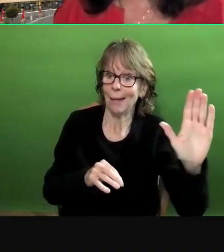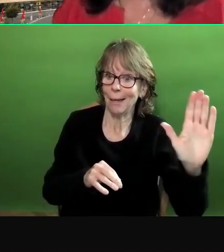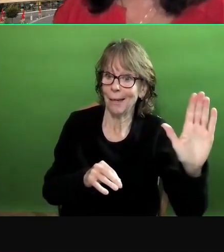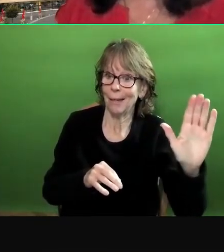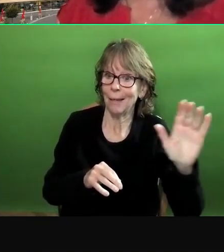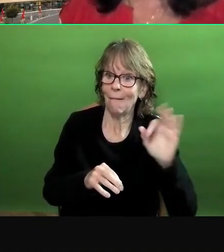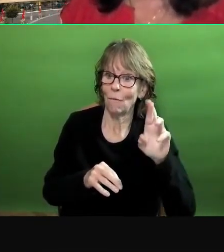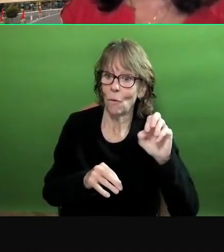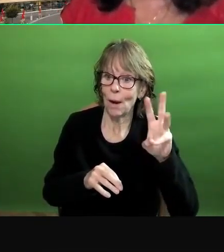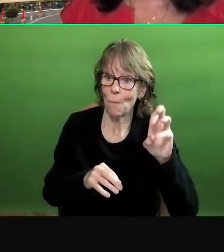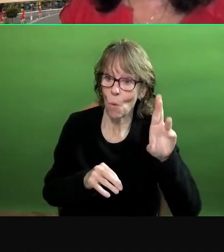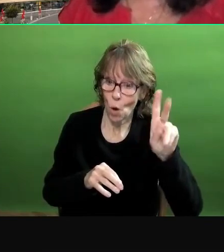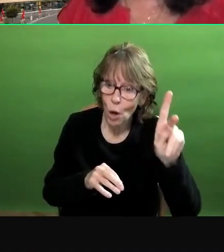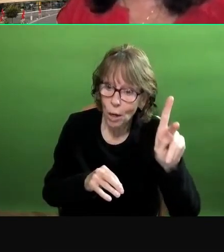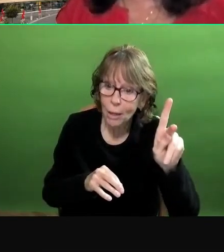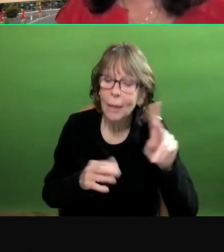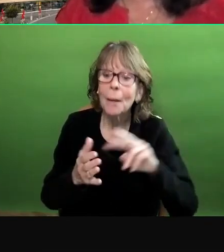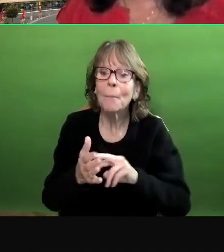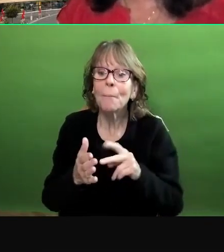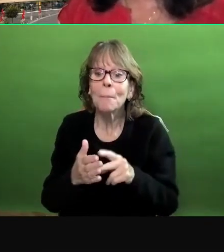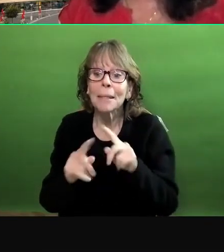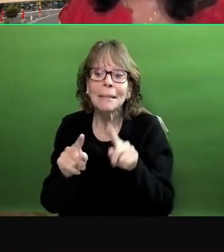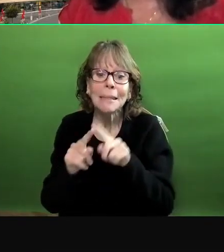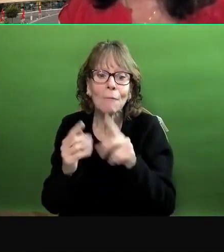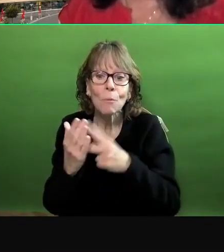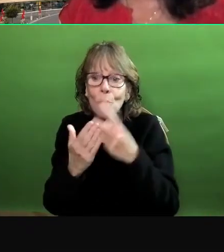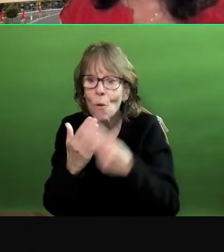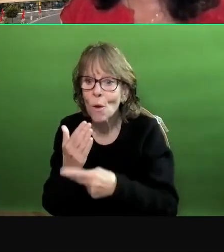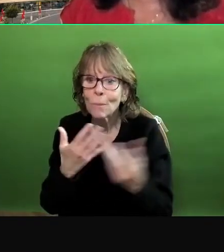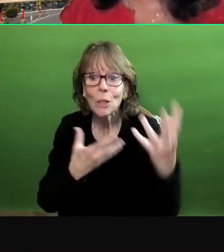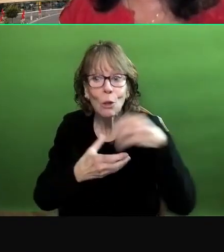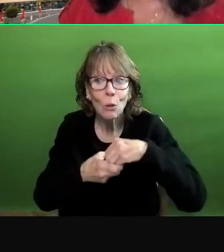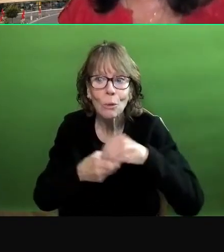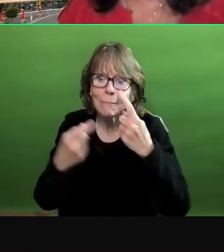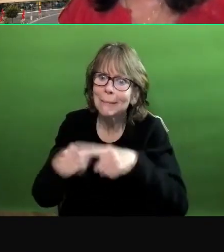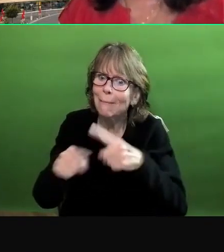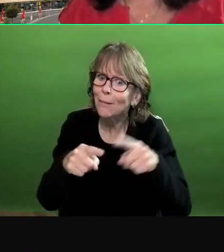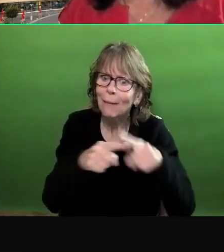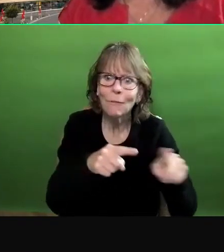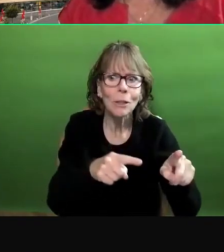build programs that engage diverse teams and shareholders at all stages of development,